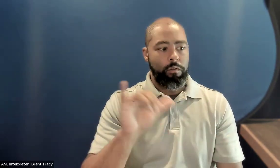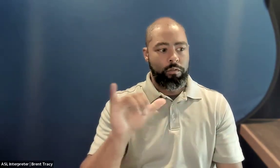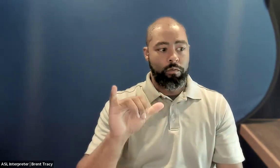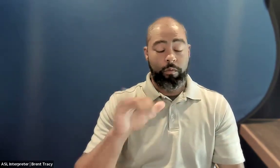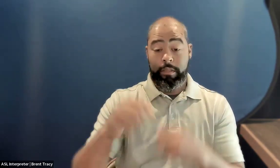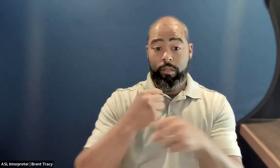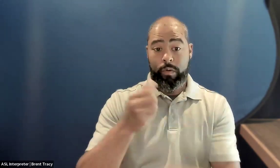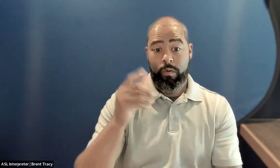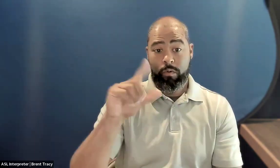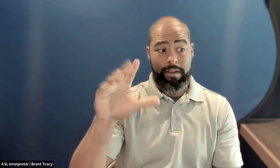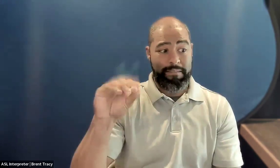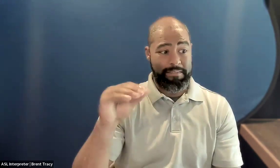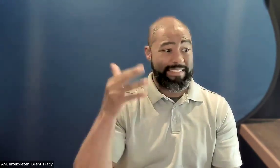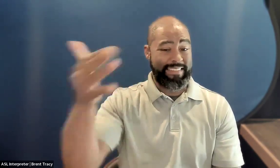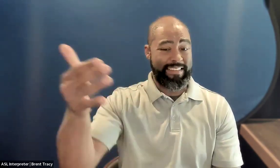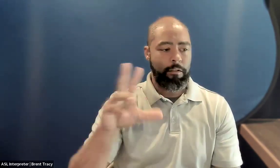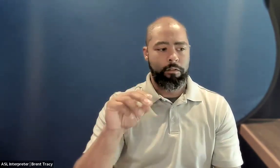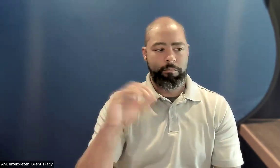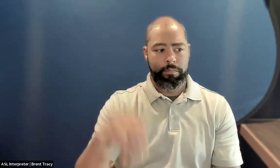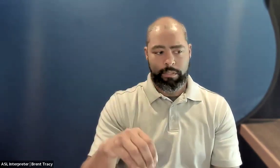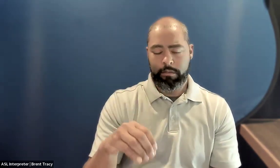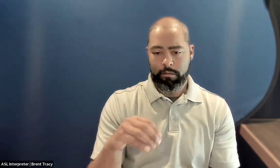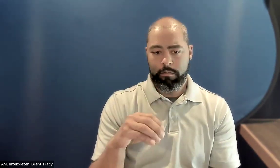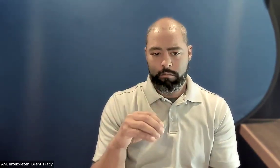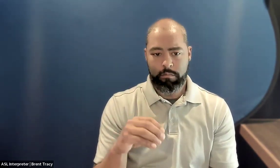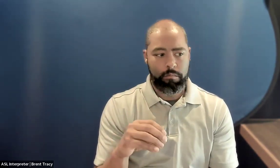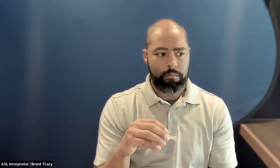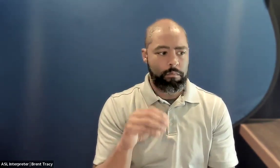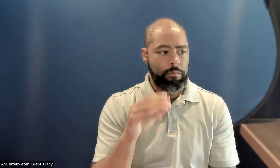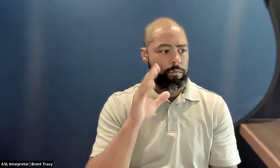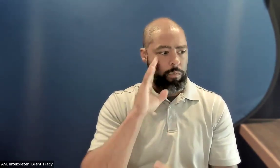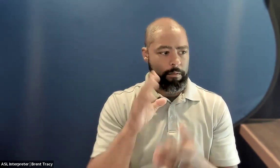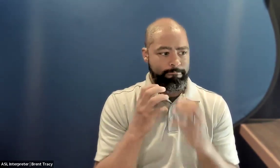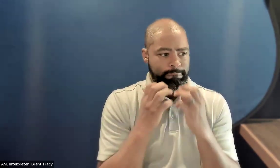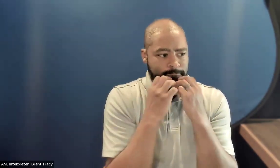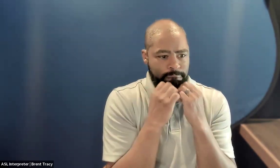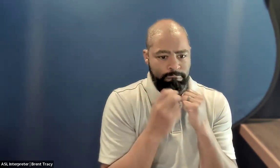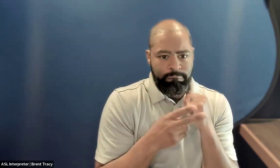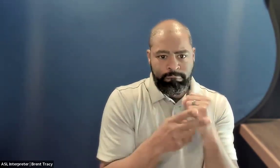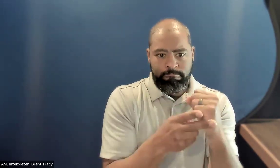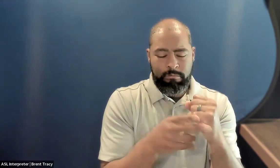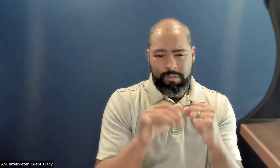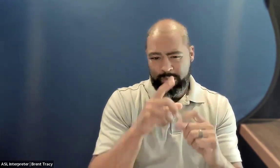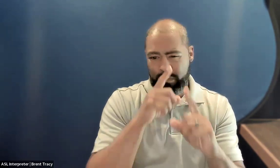So in this regard, the MEPA program has been identified specifically in many of these planning documents.